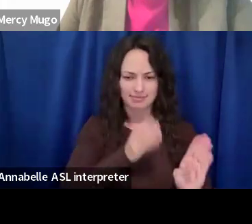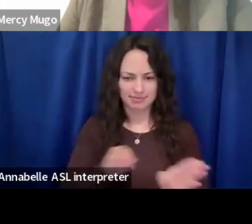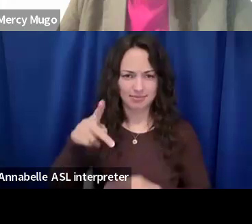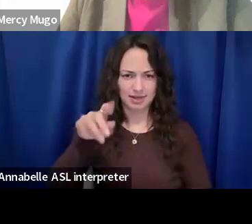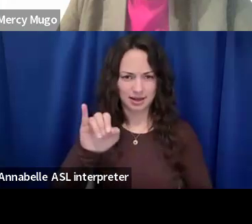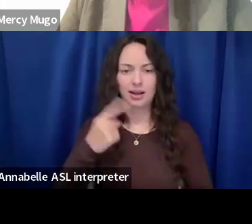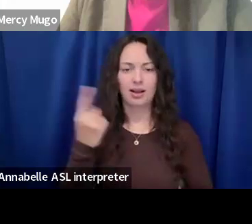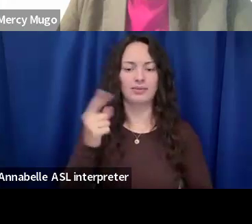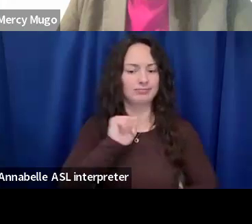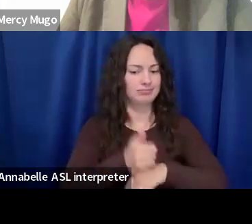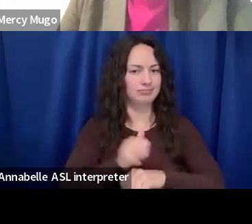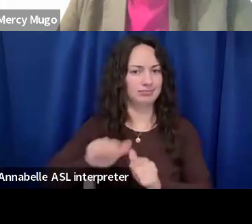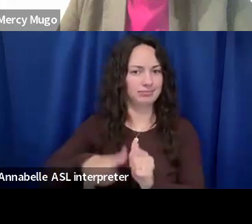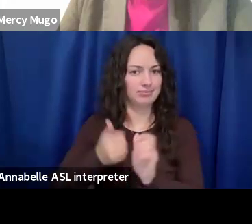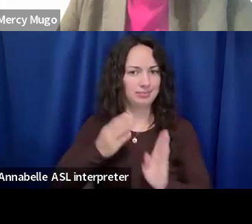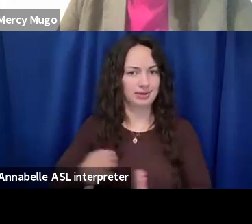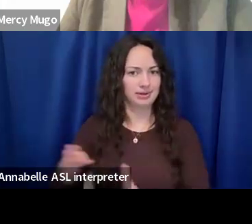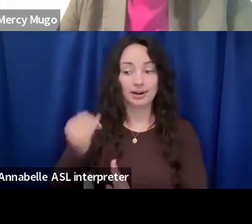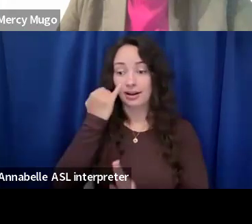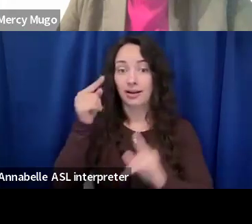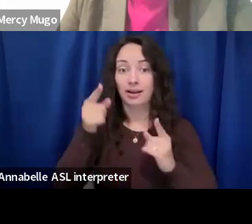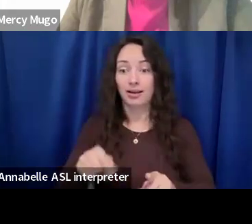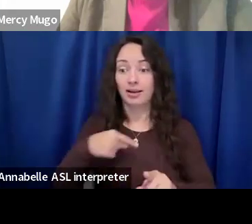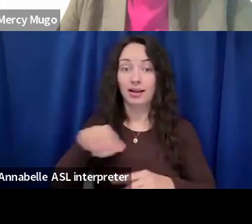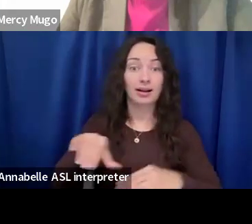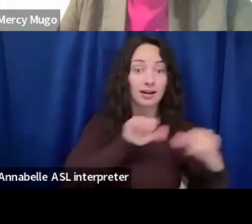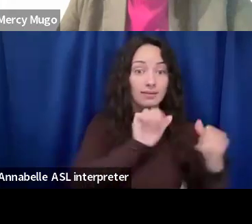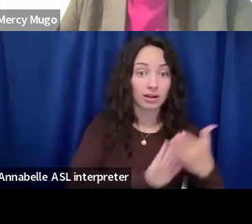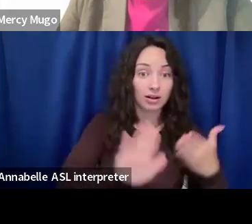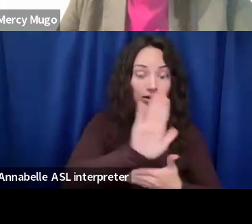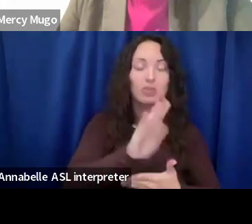they had to leave a college or something happened and I would know who to bring on board.